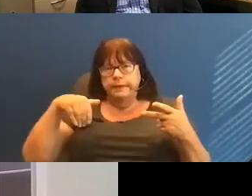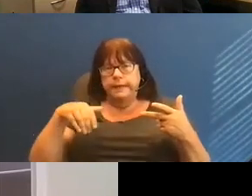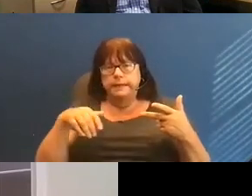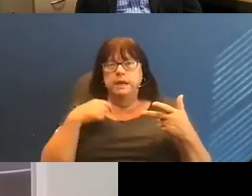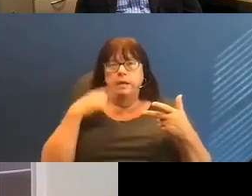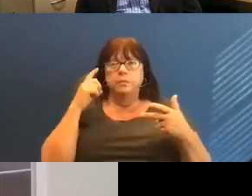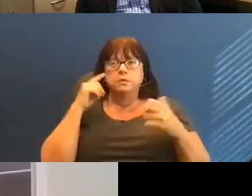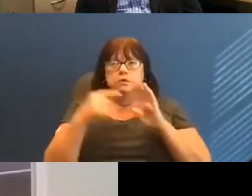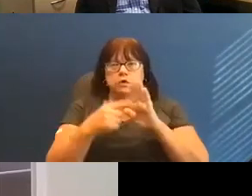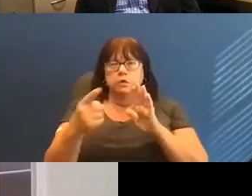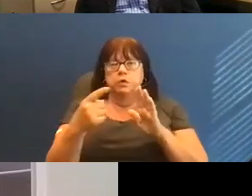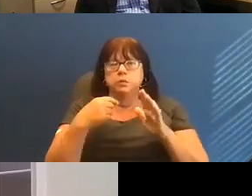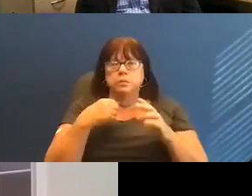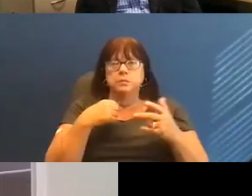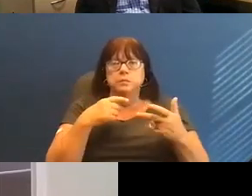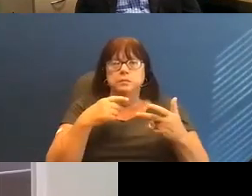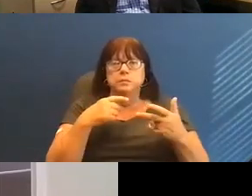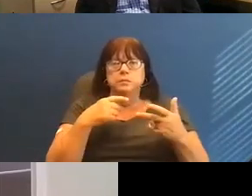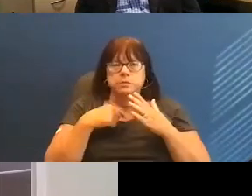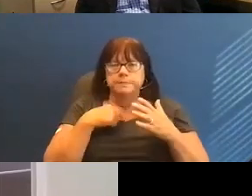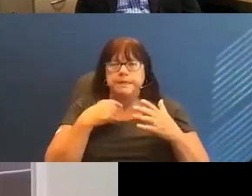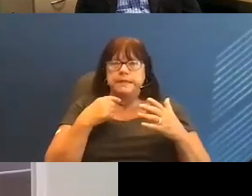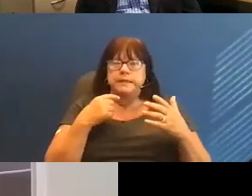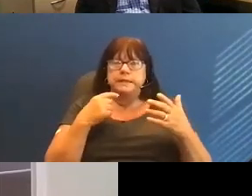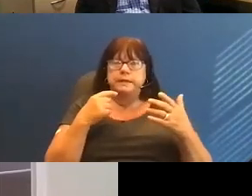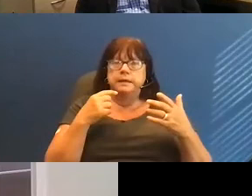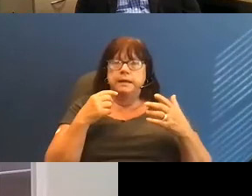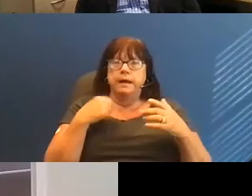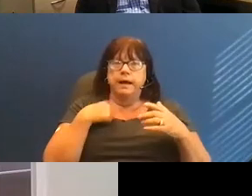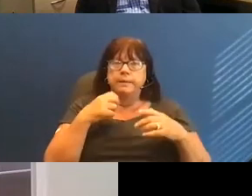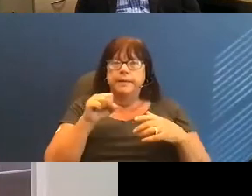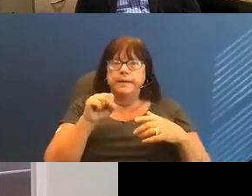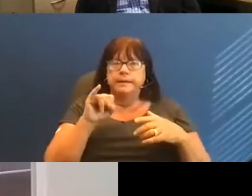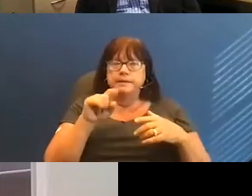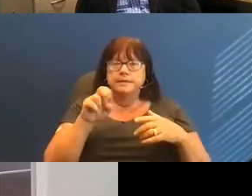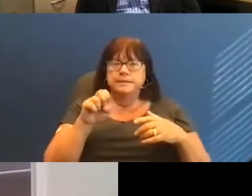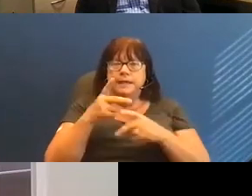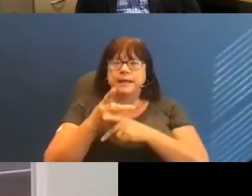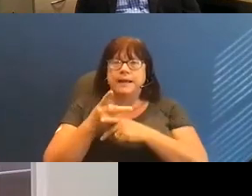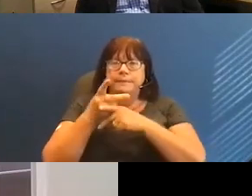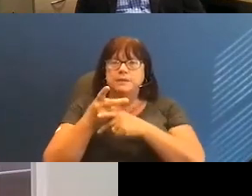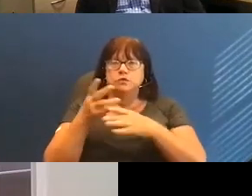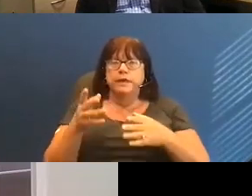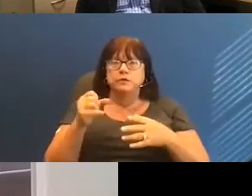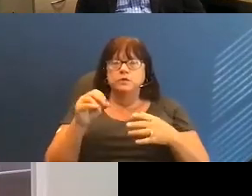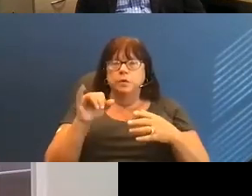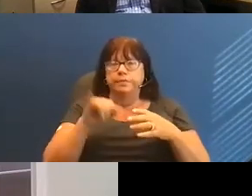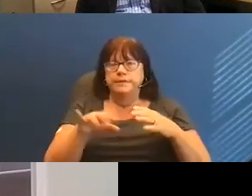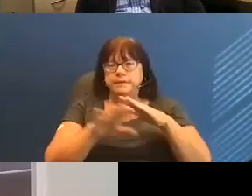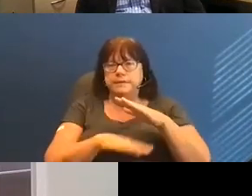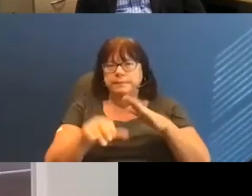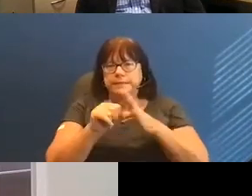so it's showing me as the site administrator, so this is the basic page. I only click on this,